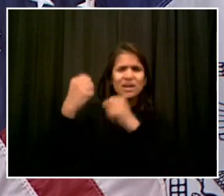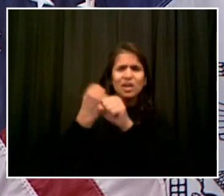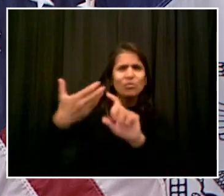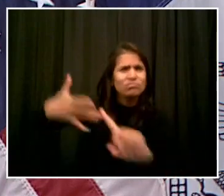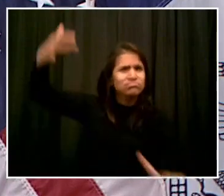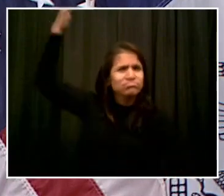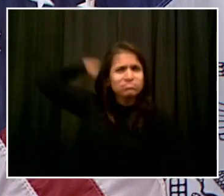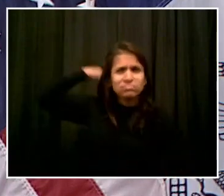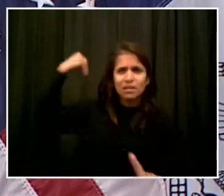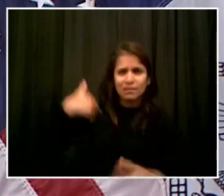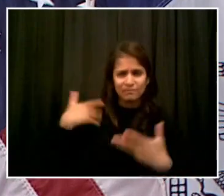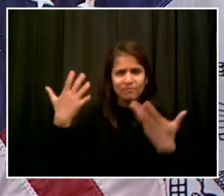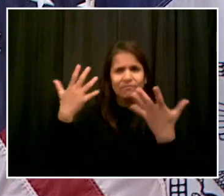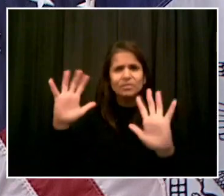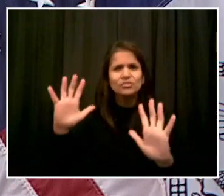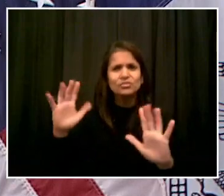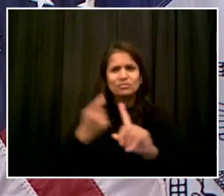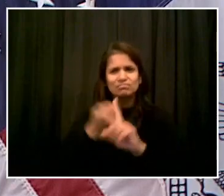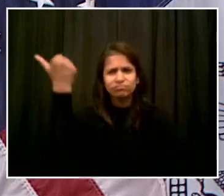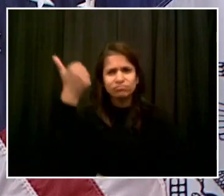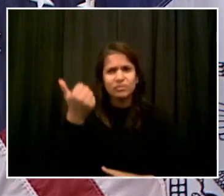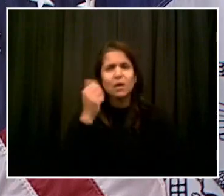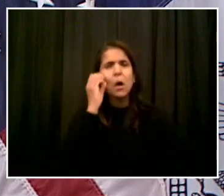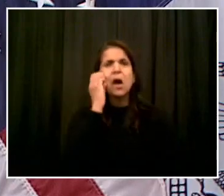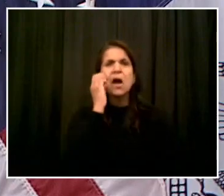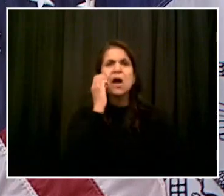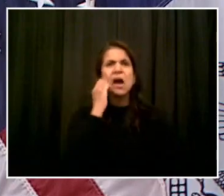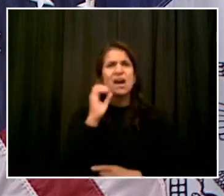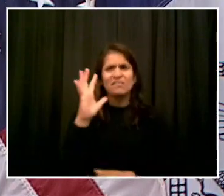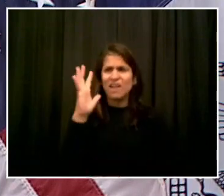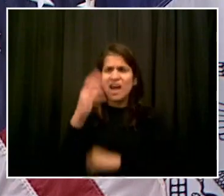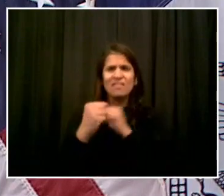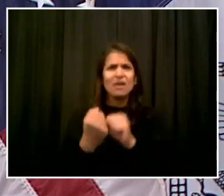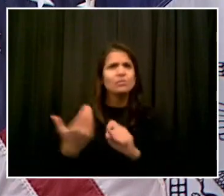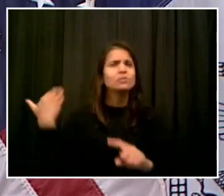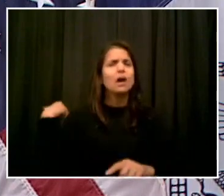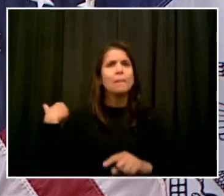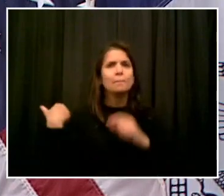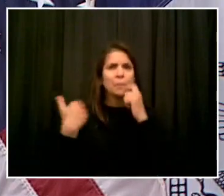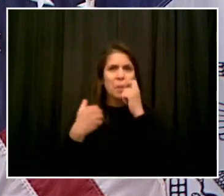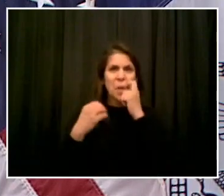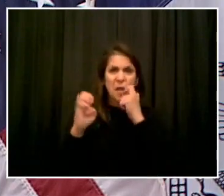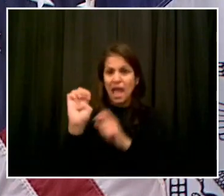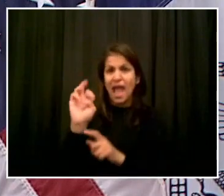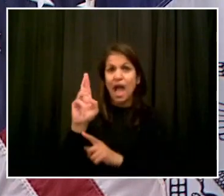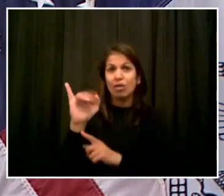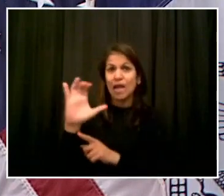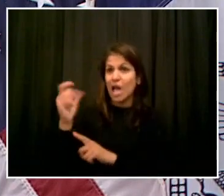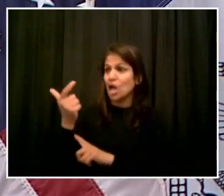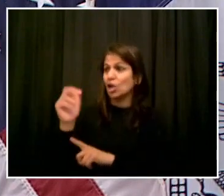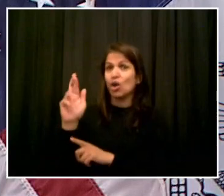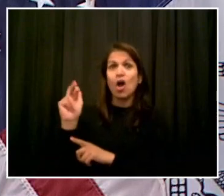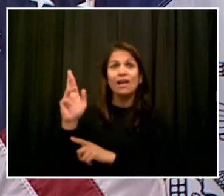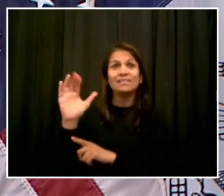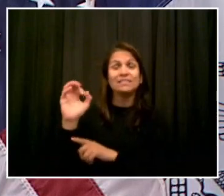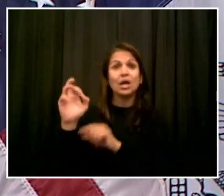OF ERIC GARNER THAT DAY HE WAS KILLED, BILL BRATTON 24 HOURS